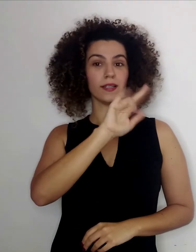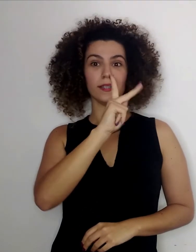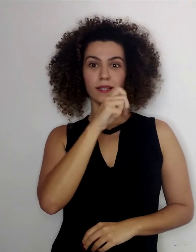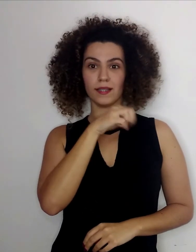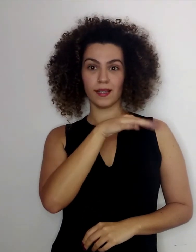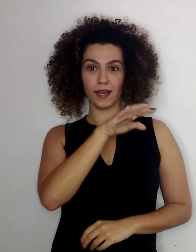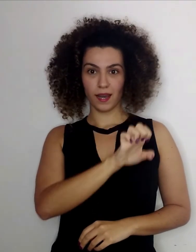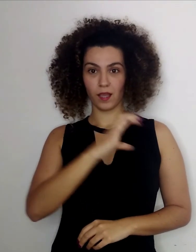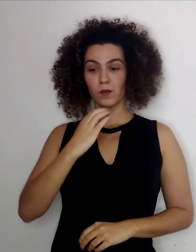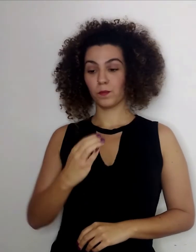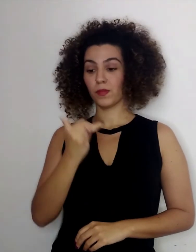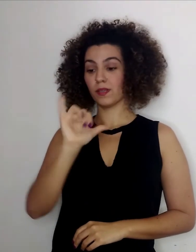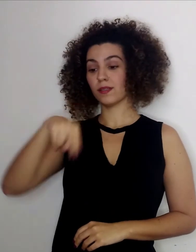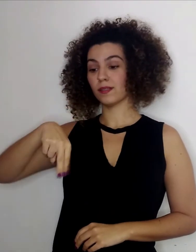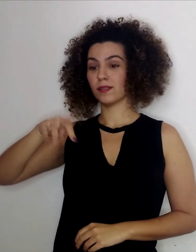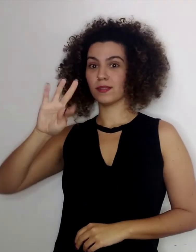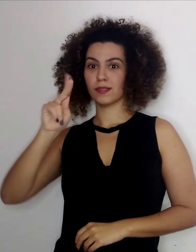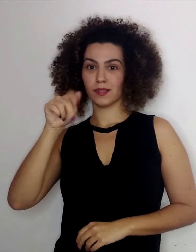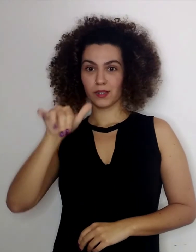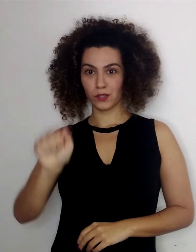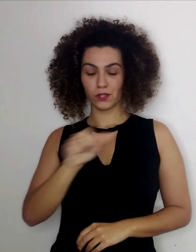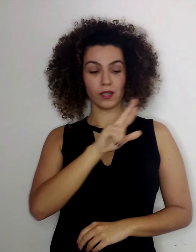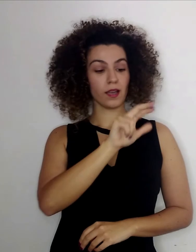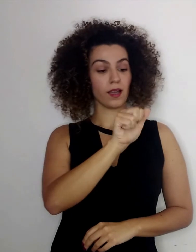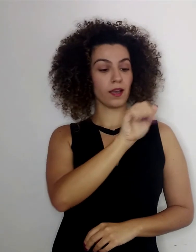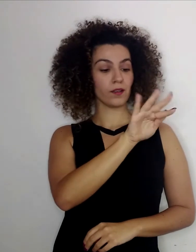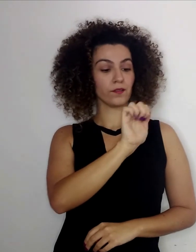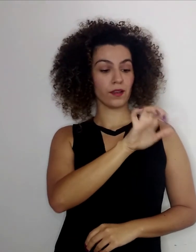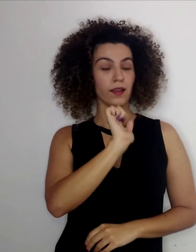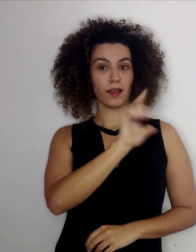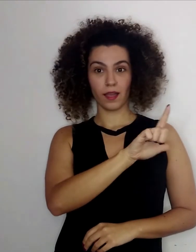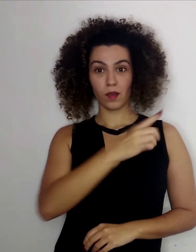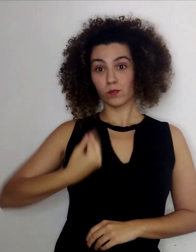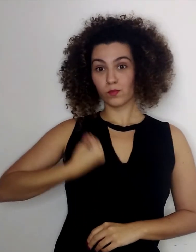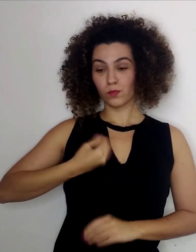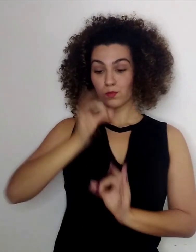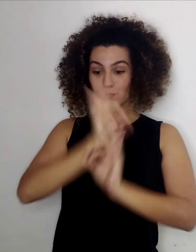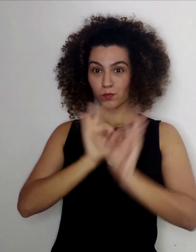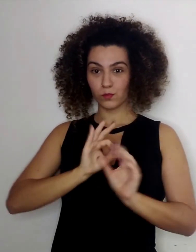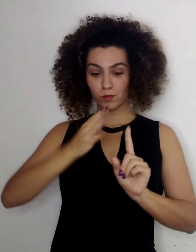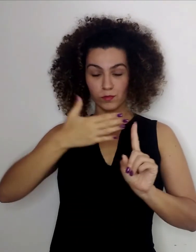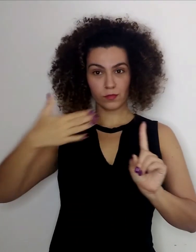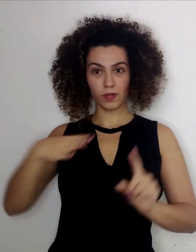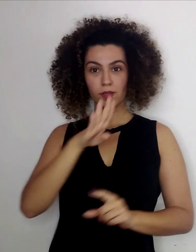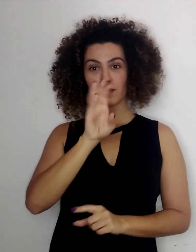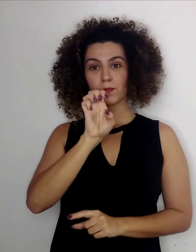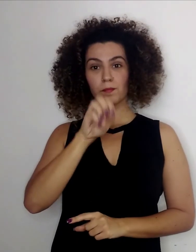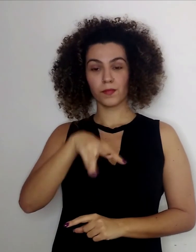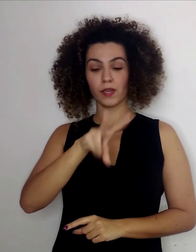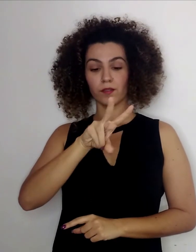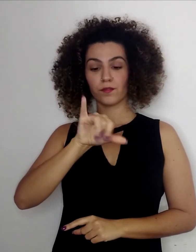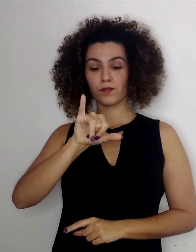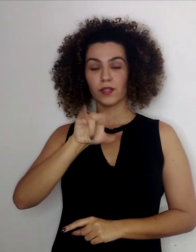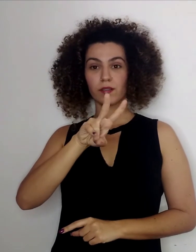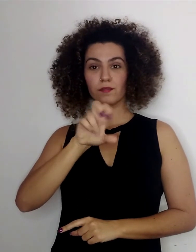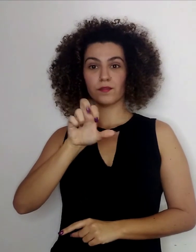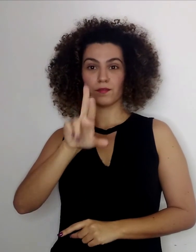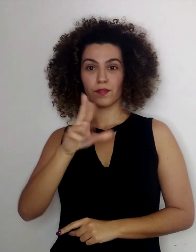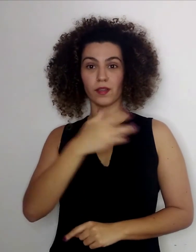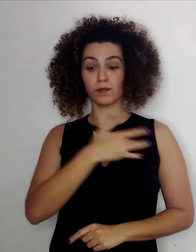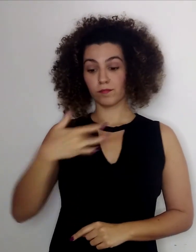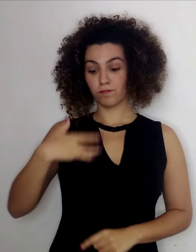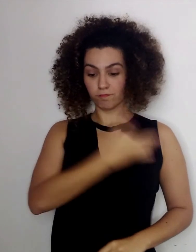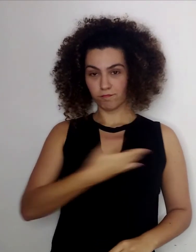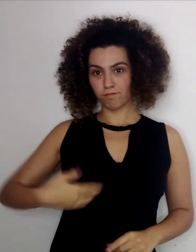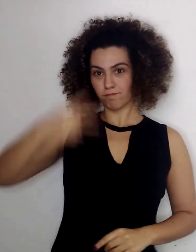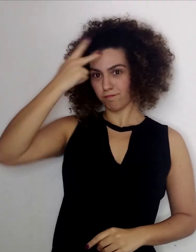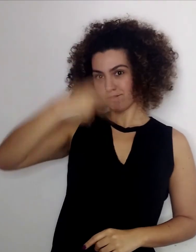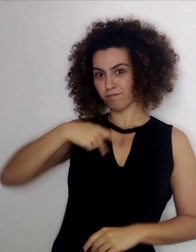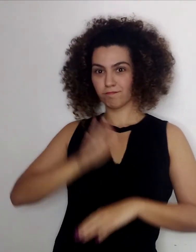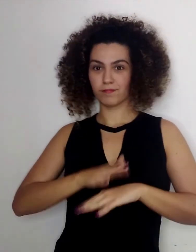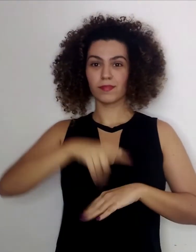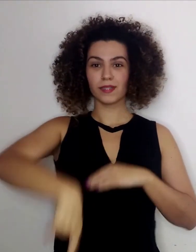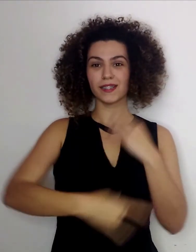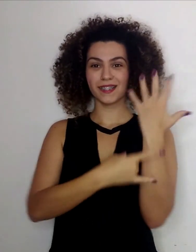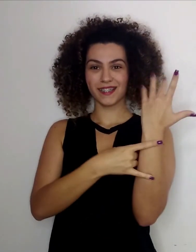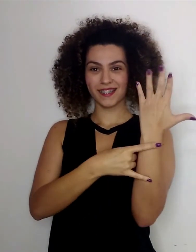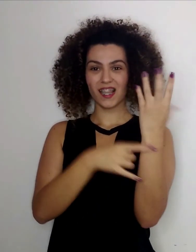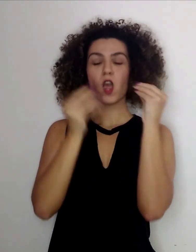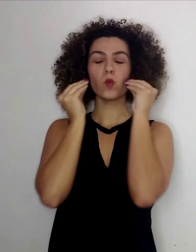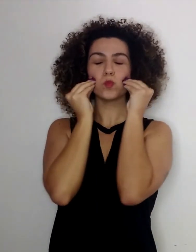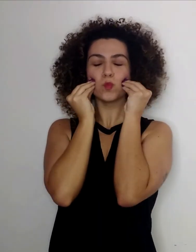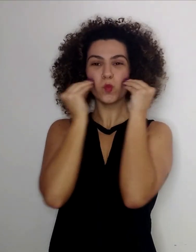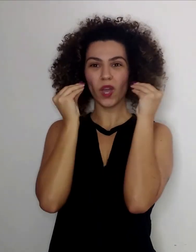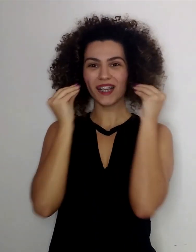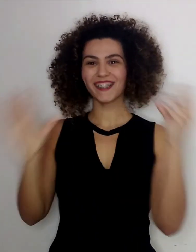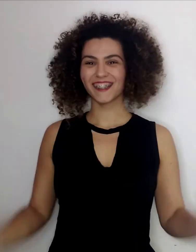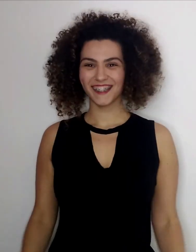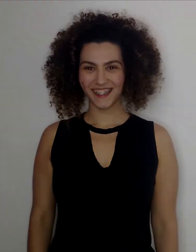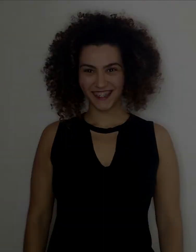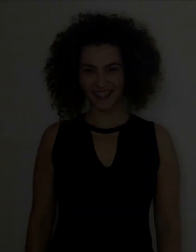Guilherme Eustáquio! Hi, my name is Cynthia Santos! I'm Rafael Públio and I'm part of the Bem Viver Public Health and